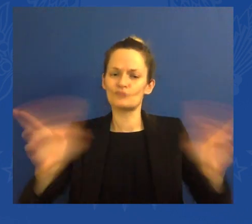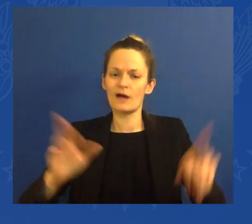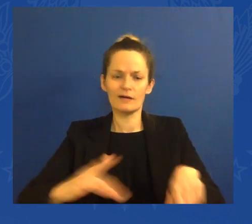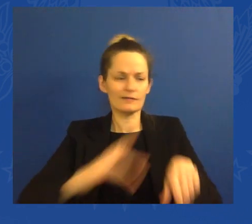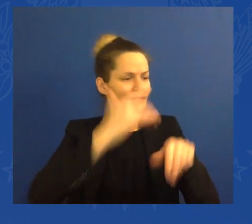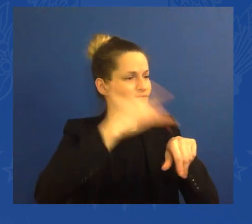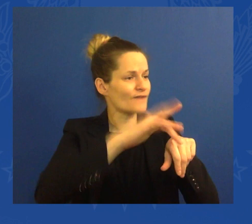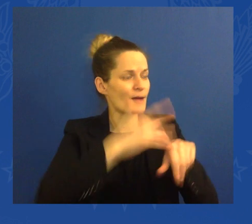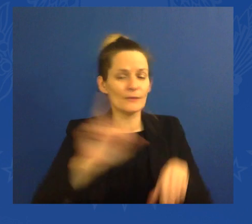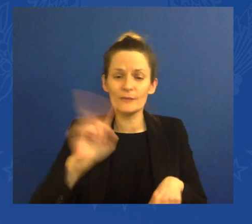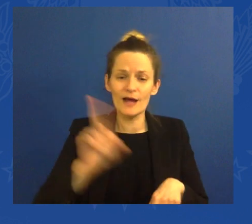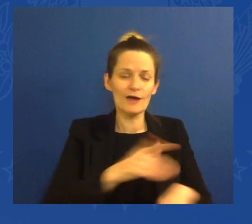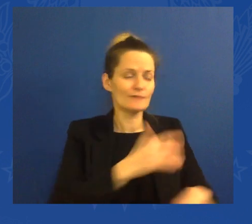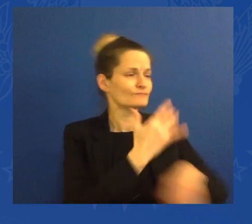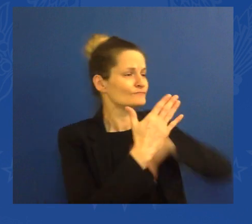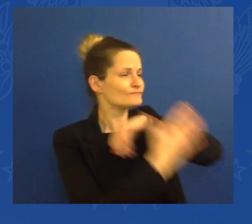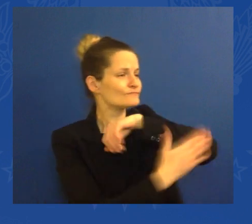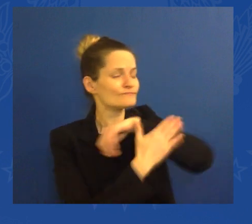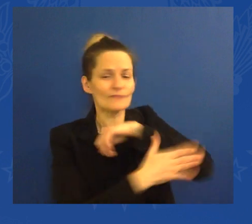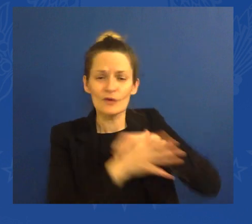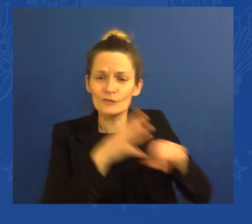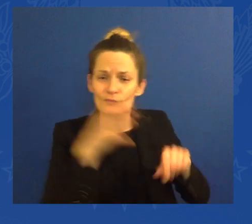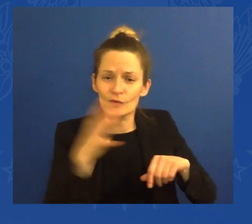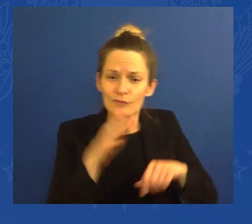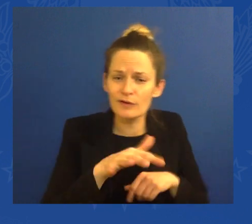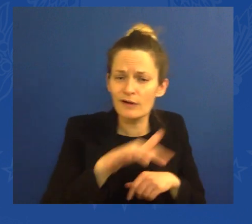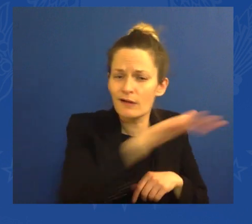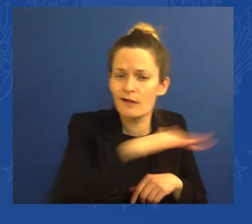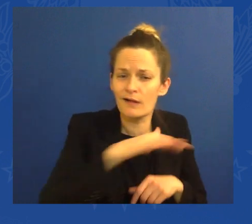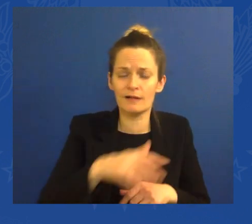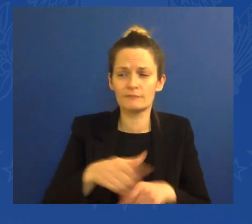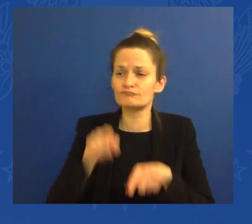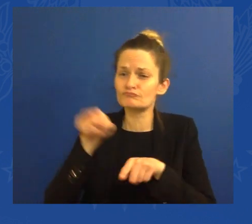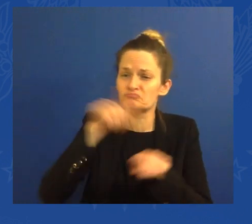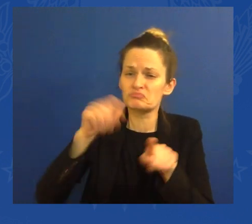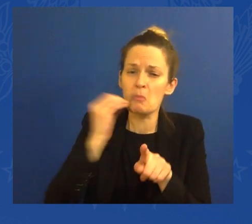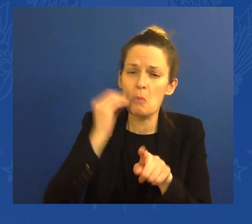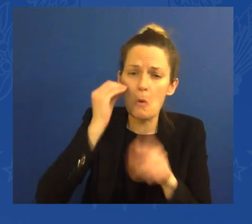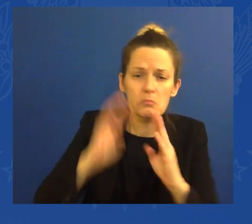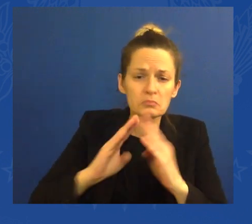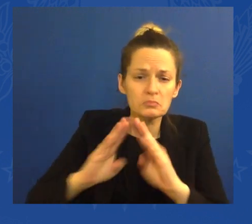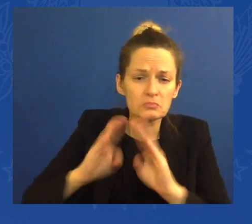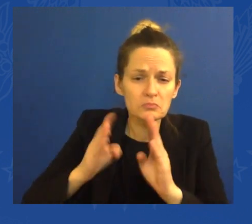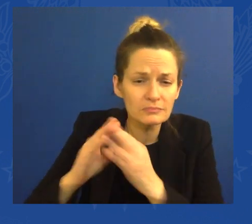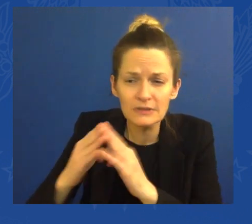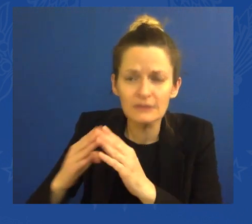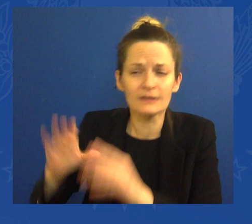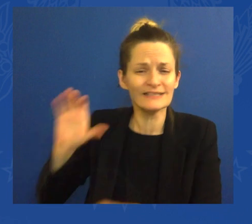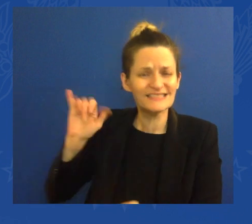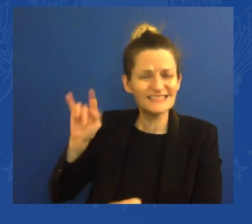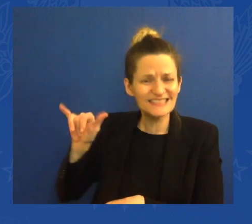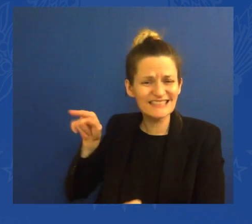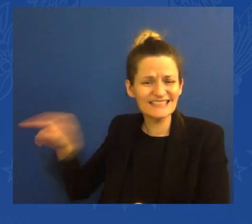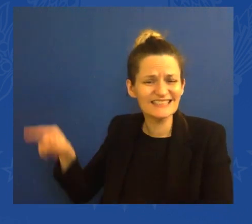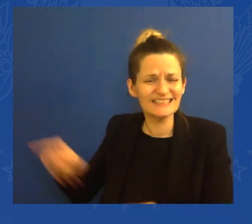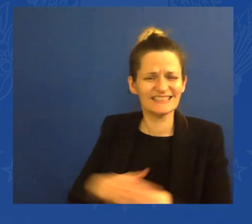knowing when they should sell their products and so much more. As I announced last night, this year we're going to start